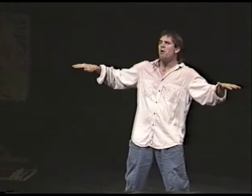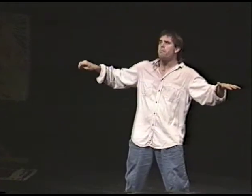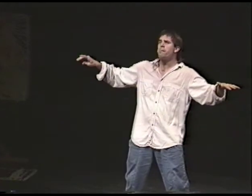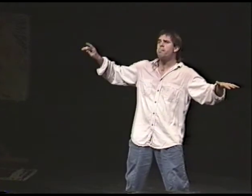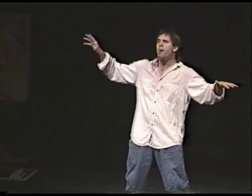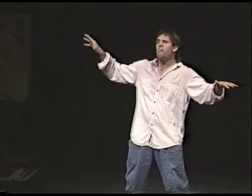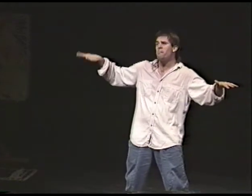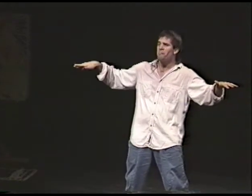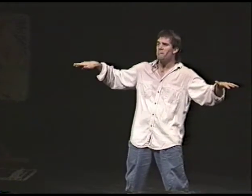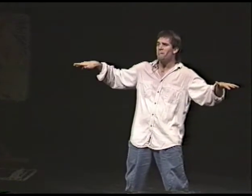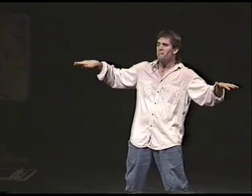Bubbles.